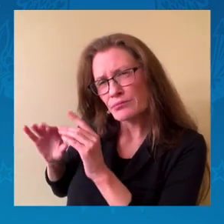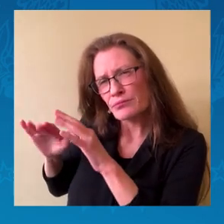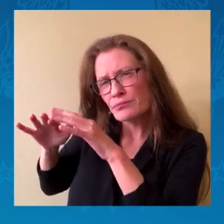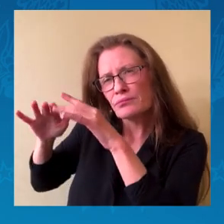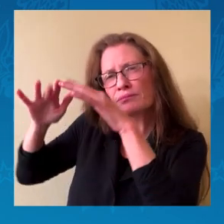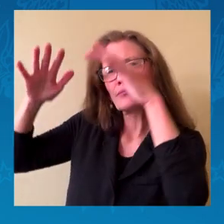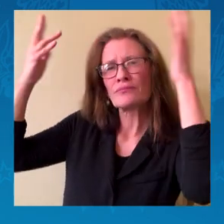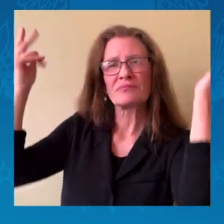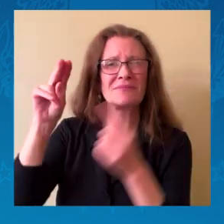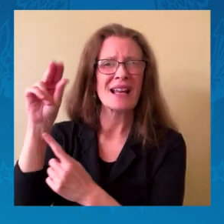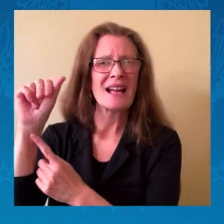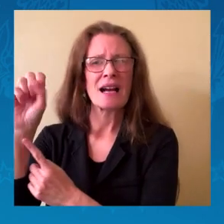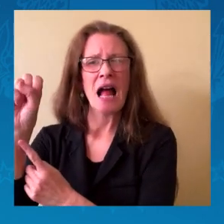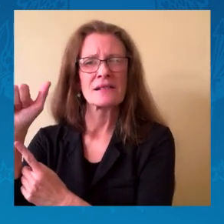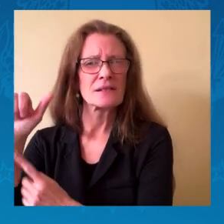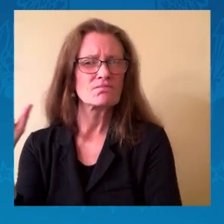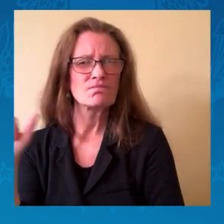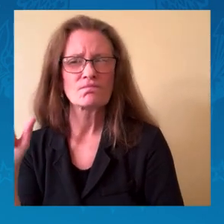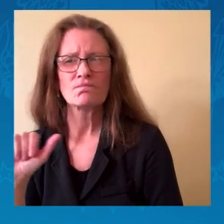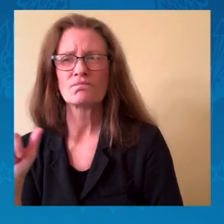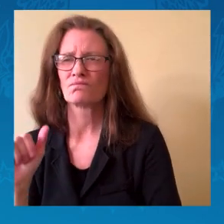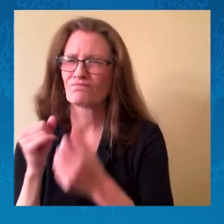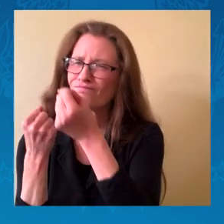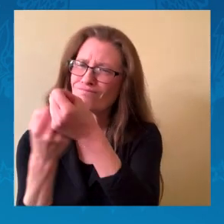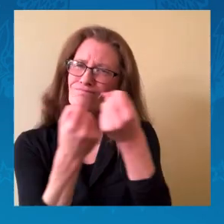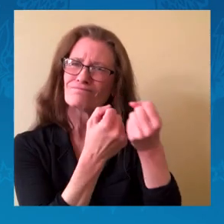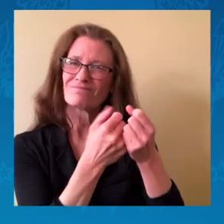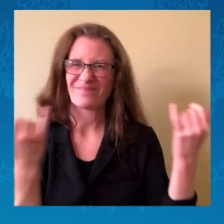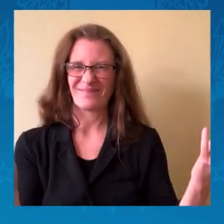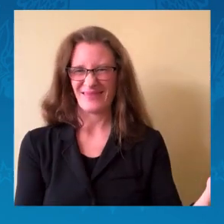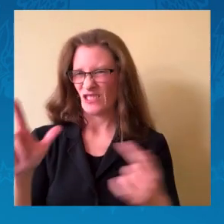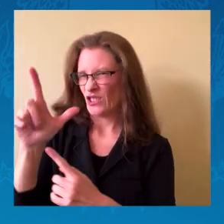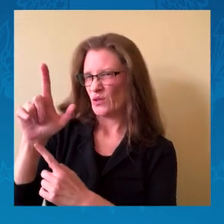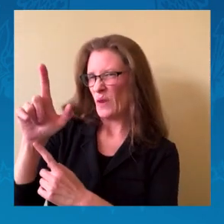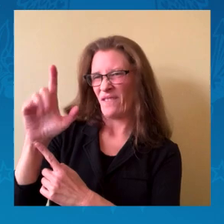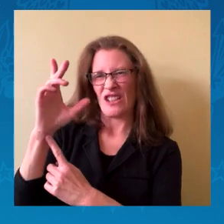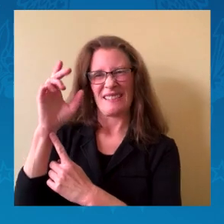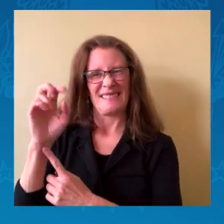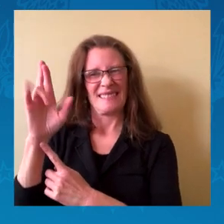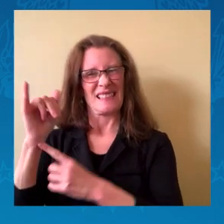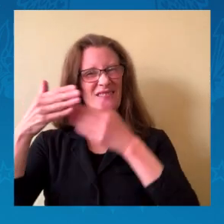the 21st Century Community Learning Center National Activities funds to develop